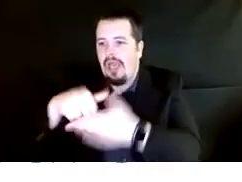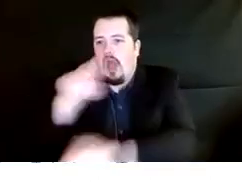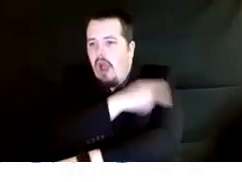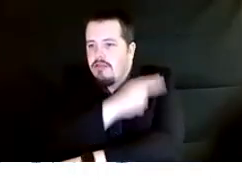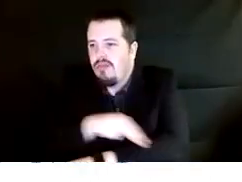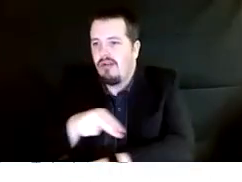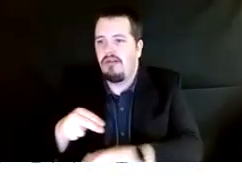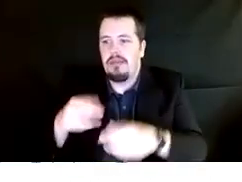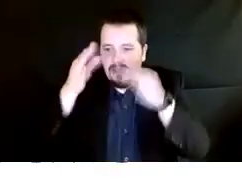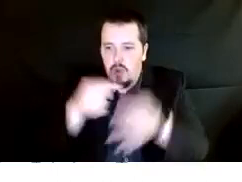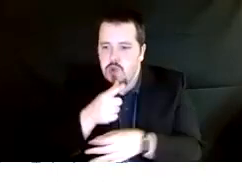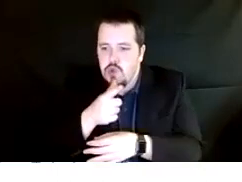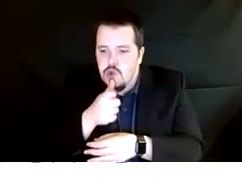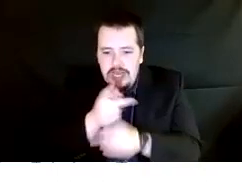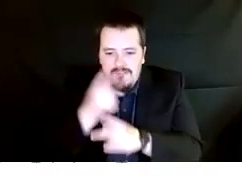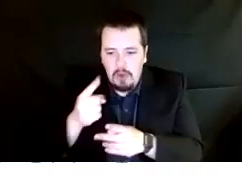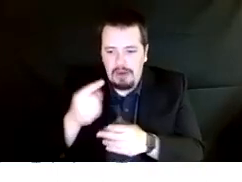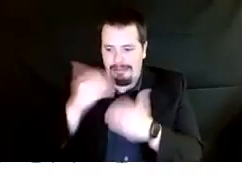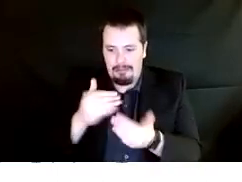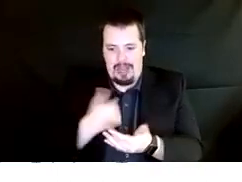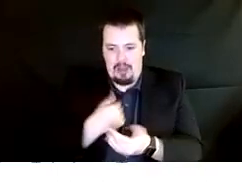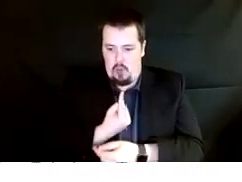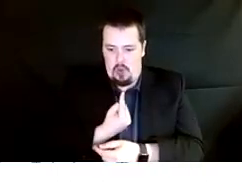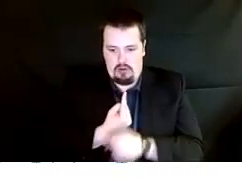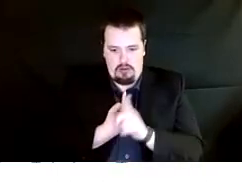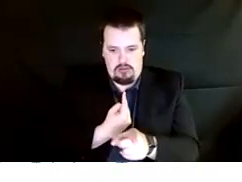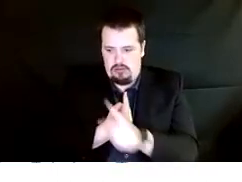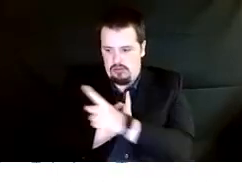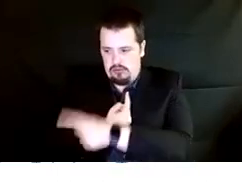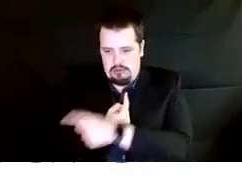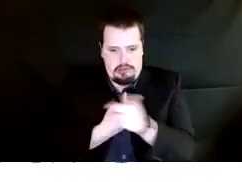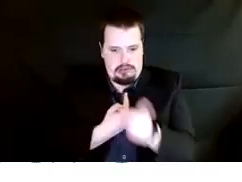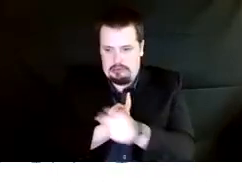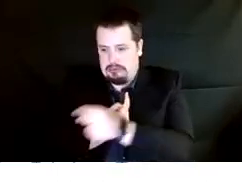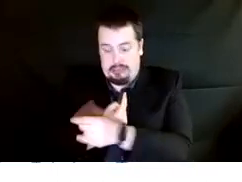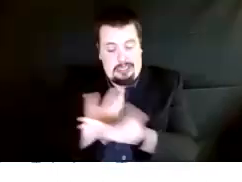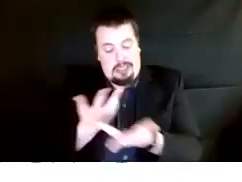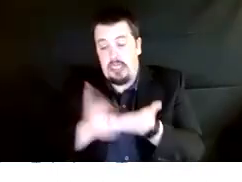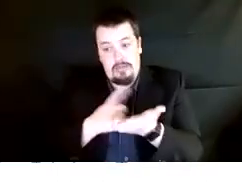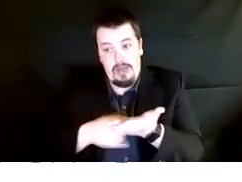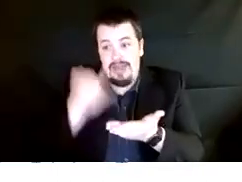but sometimes when you're running out of things, priorities have to be given.. now here's the problem